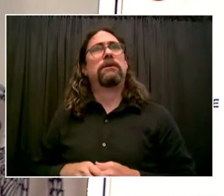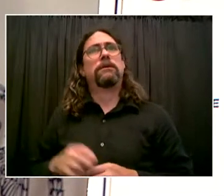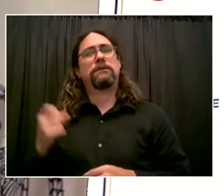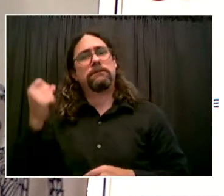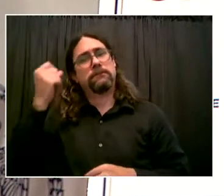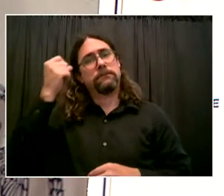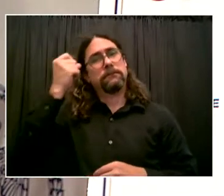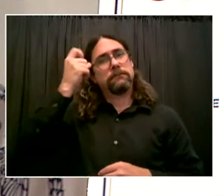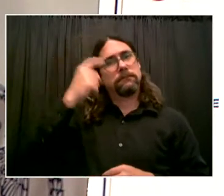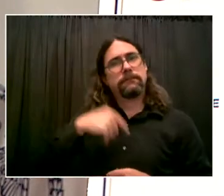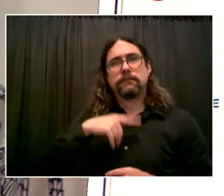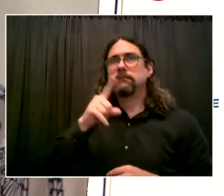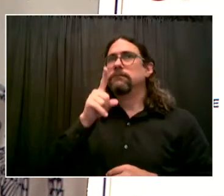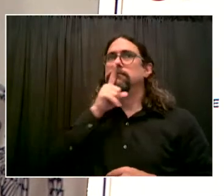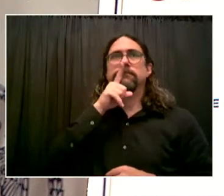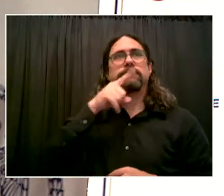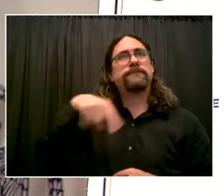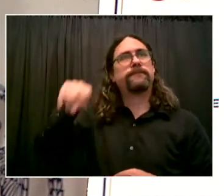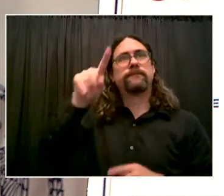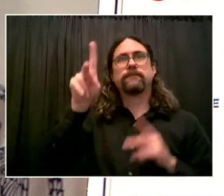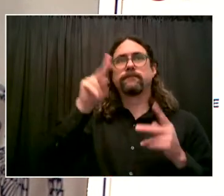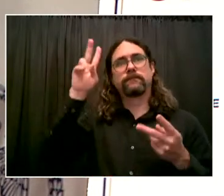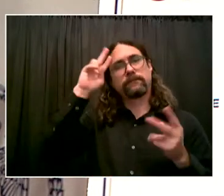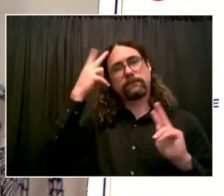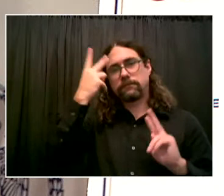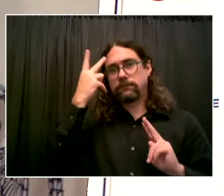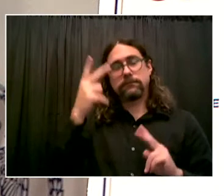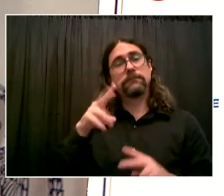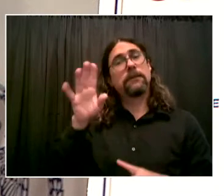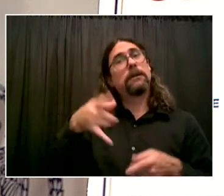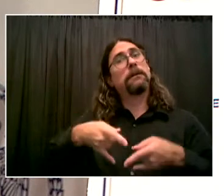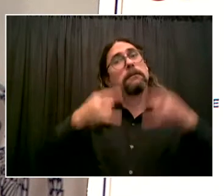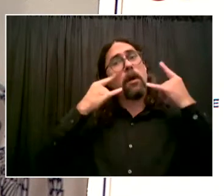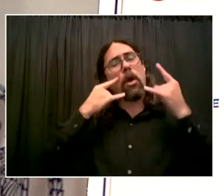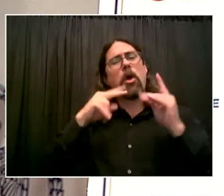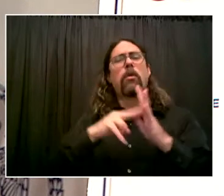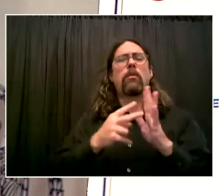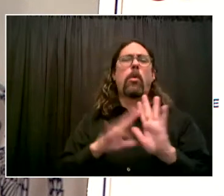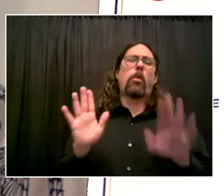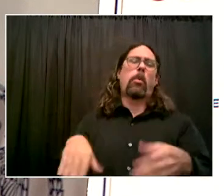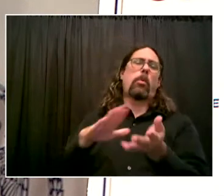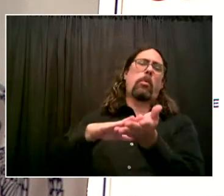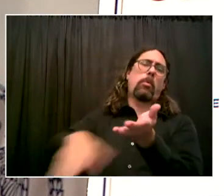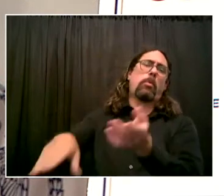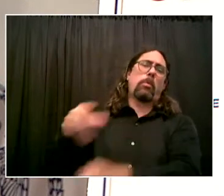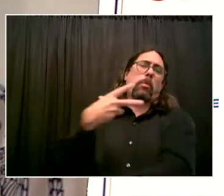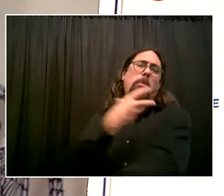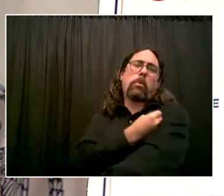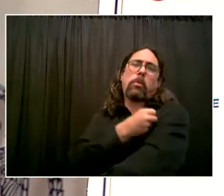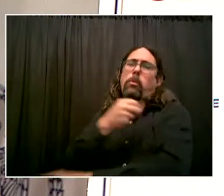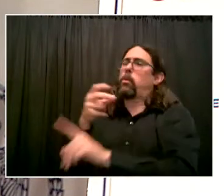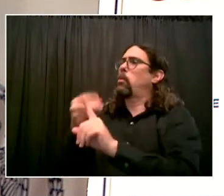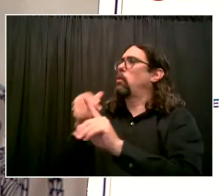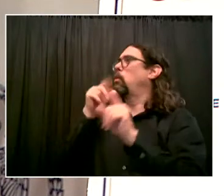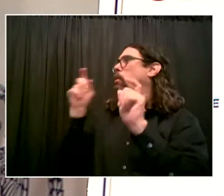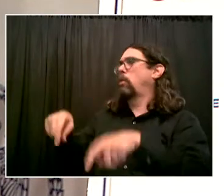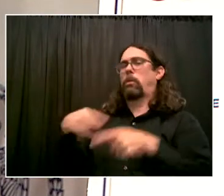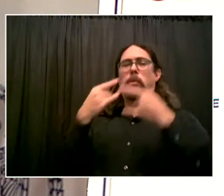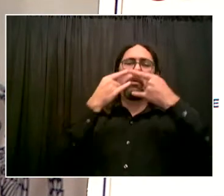TO SEE AND I FEAR THIS. I DON'T WANT TO SEE PEOPLE SAY WEAR E DOING MASKS SO WE DON'T NEED TO